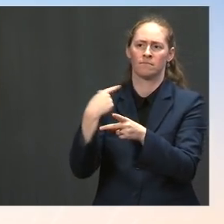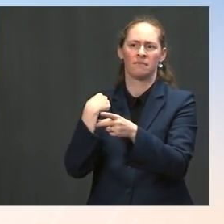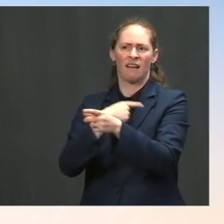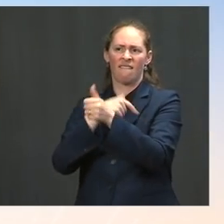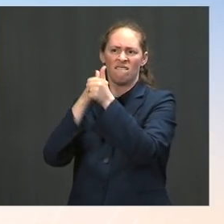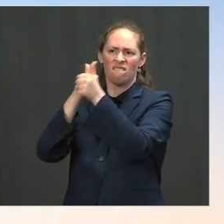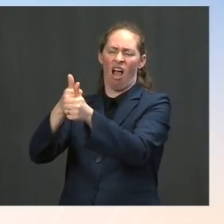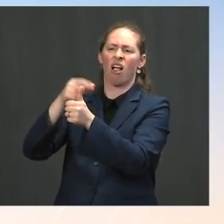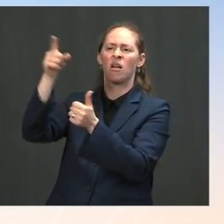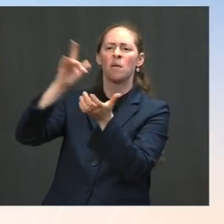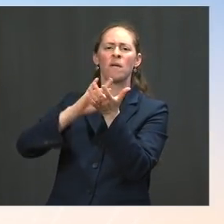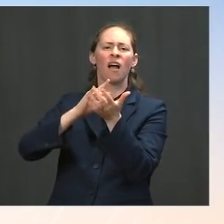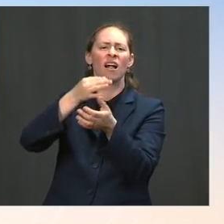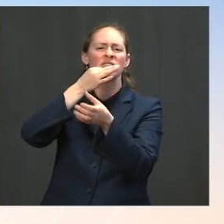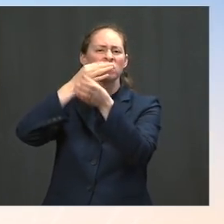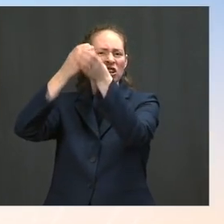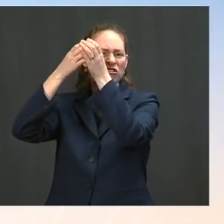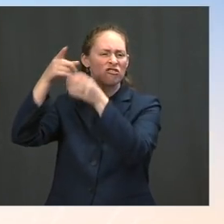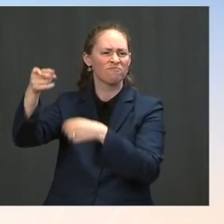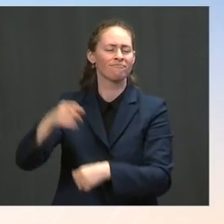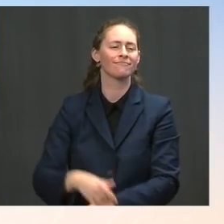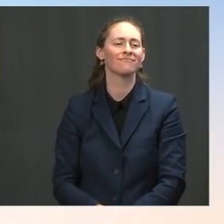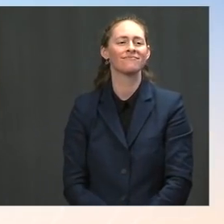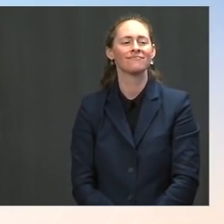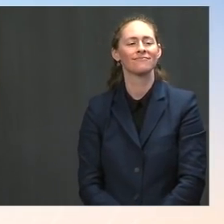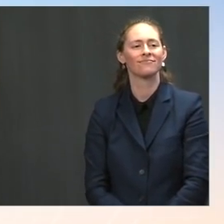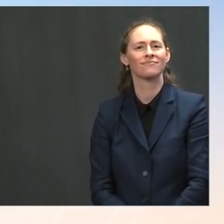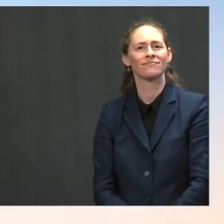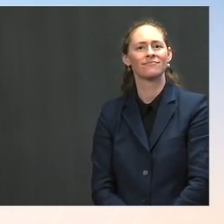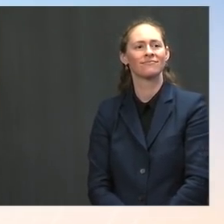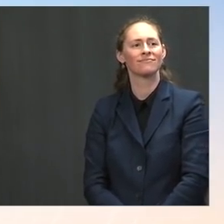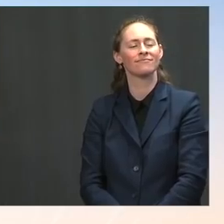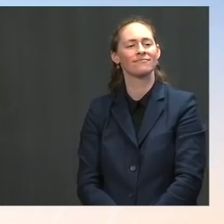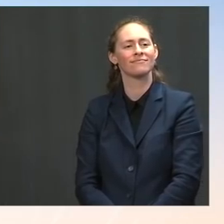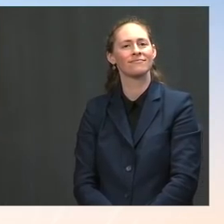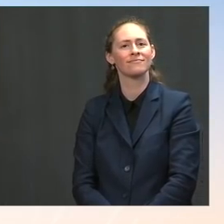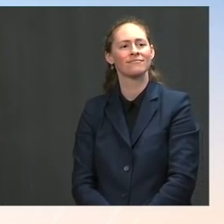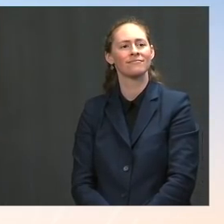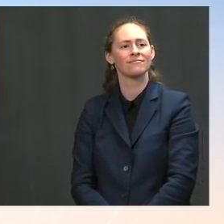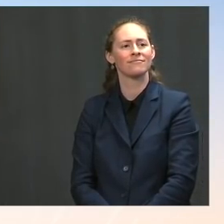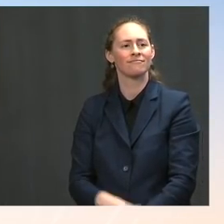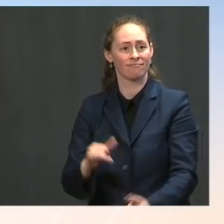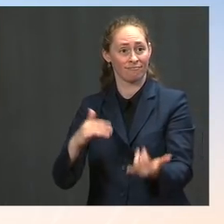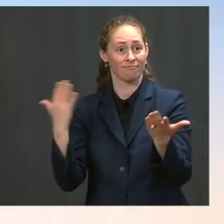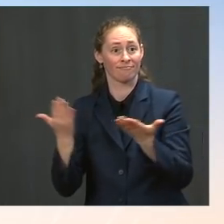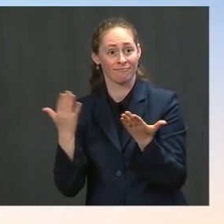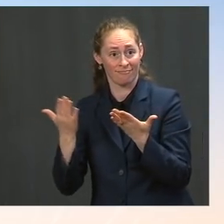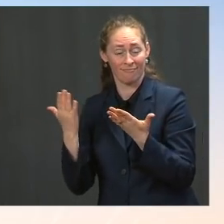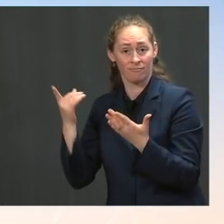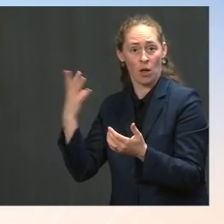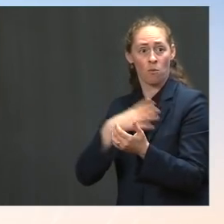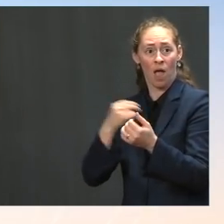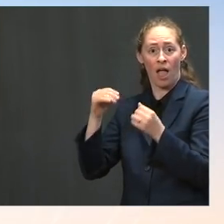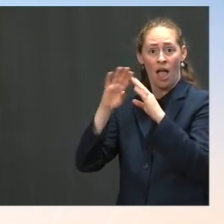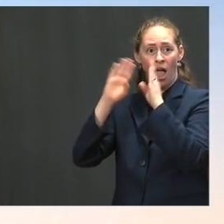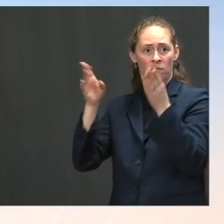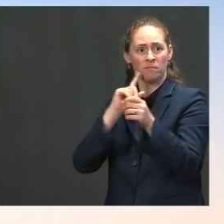The Press: So I just want to back up here to this breakthrough case here in the White House. Ms. Psaki: Yeah. The Press: You confirmed today there's been a breakthrough case. Ms. Psaki: Yeah.